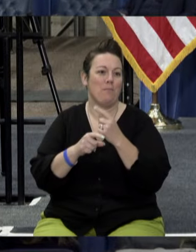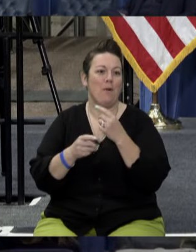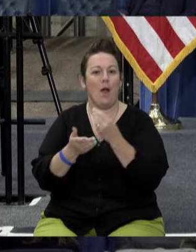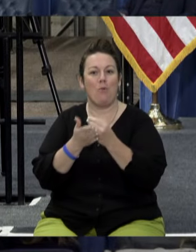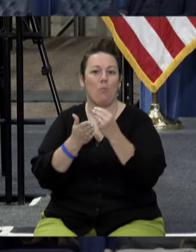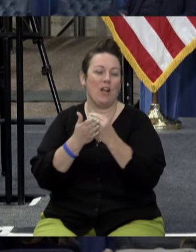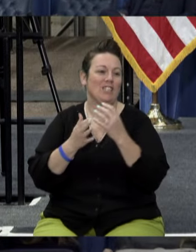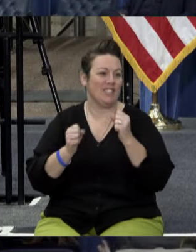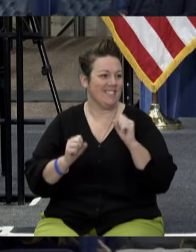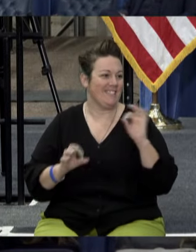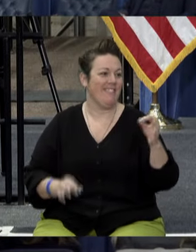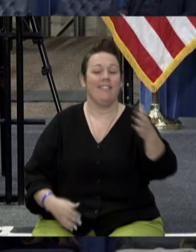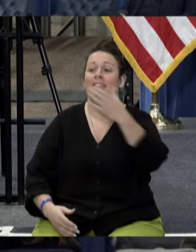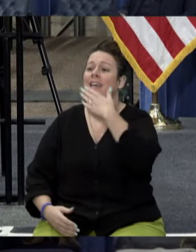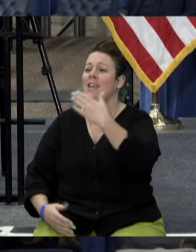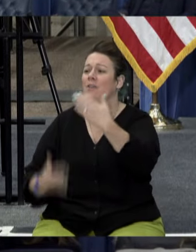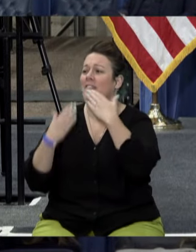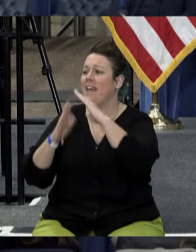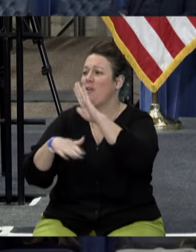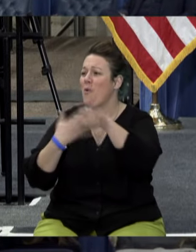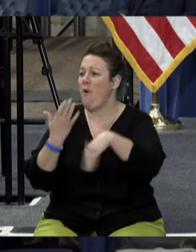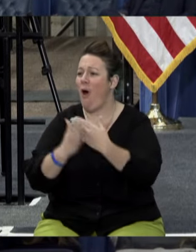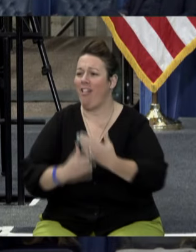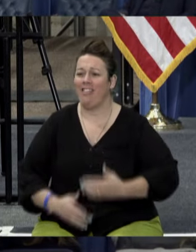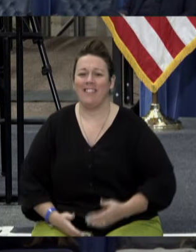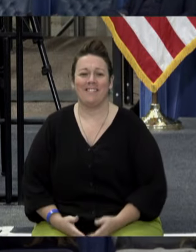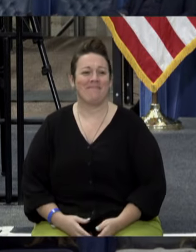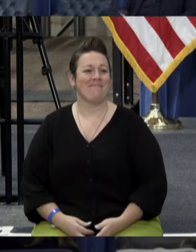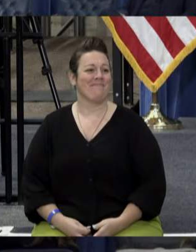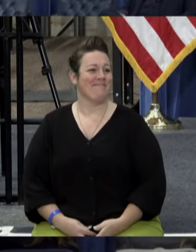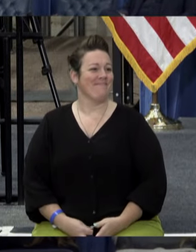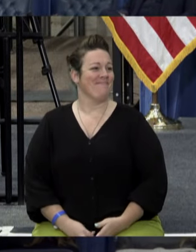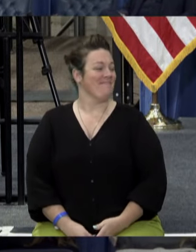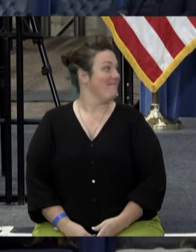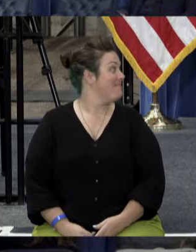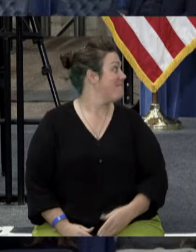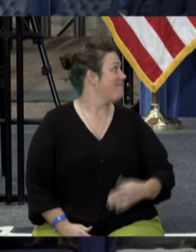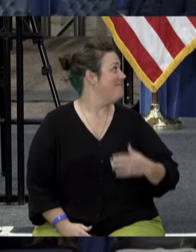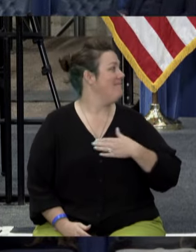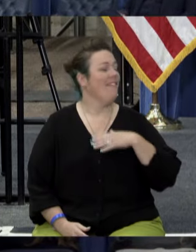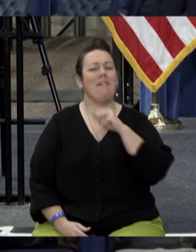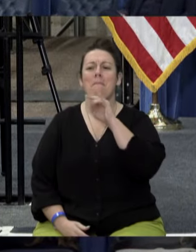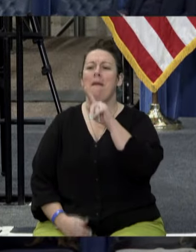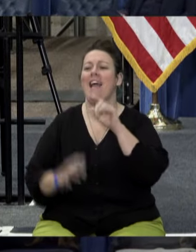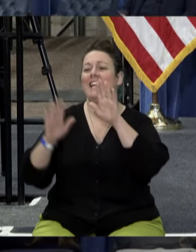Shelley Capito: Thank you. Thank you all. Mike, it's great to be with you from the House